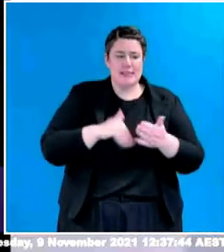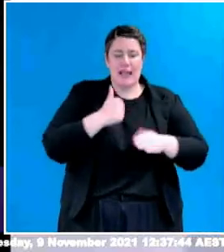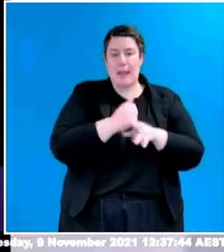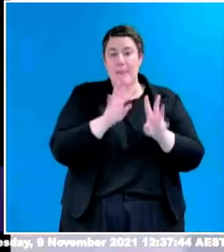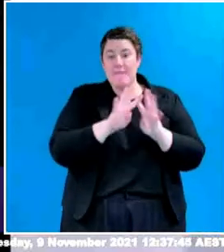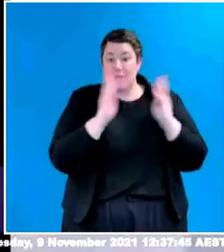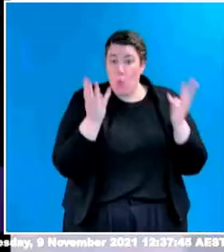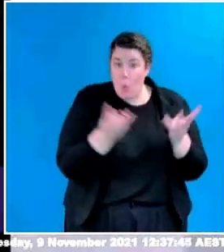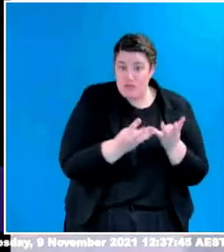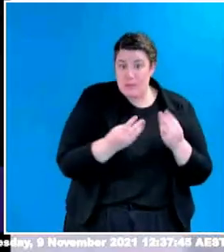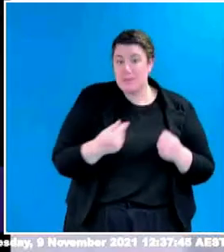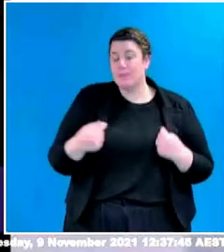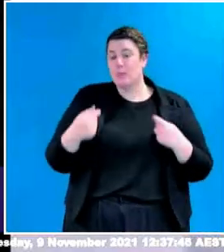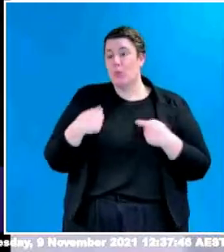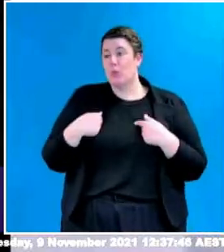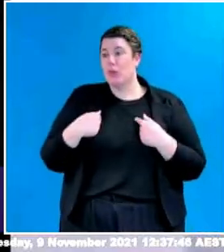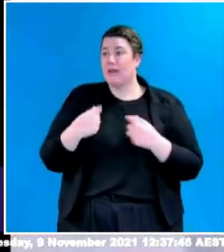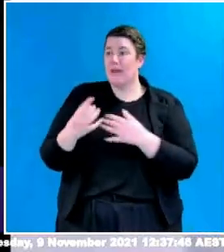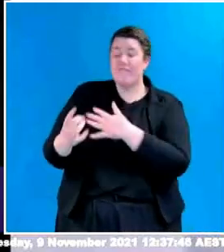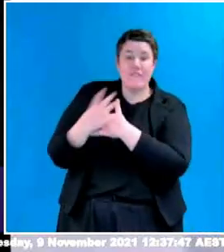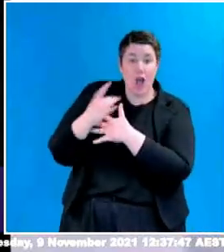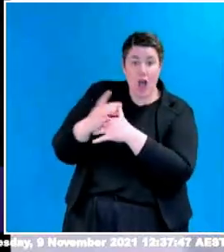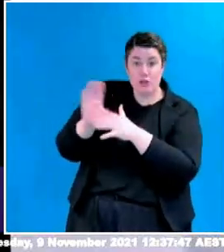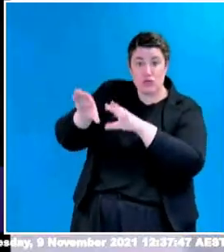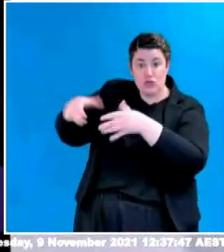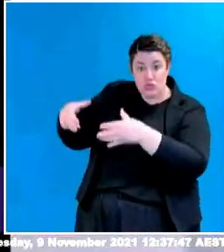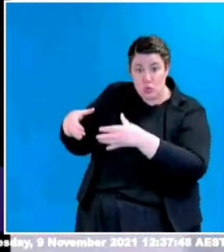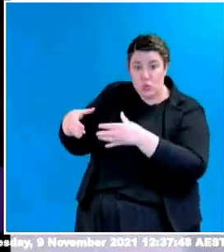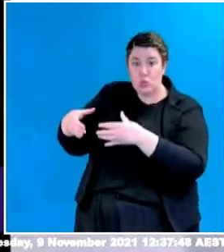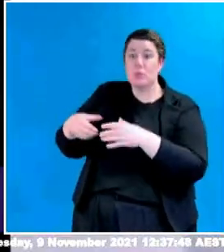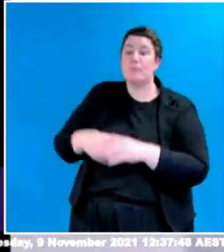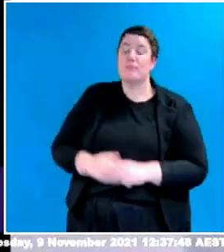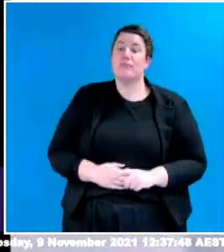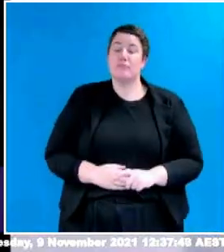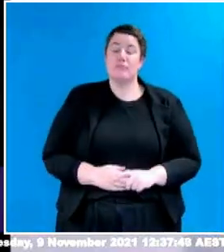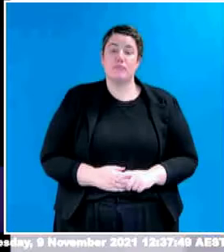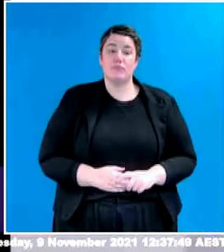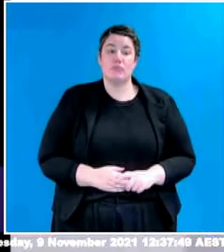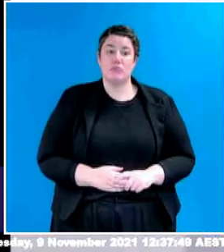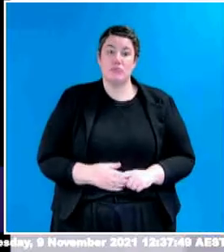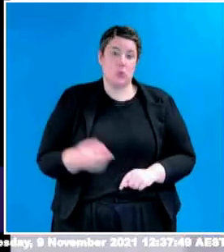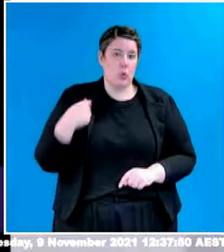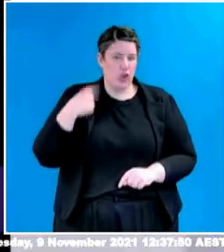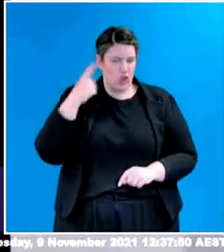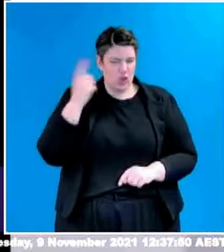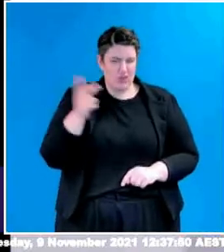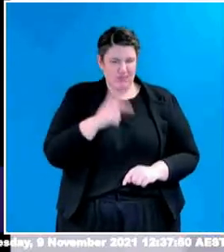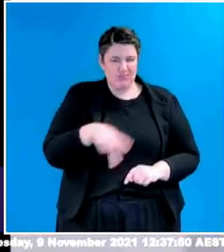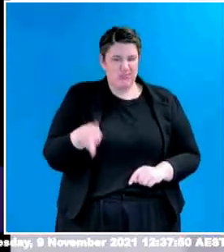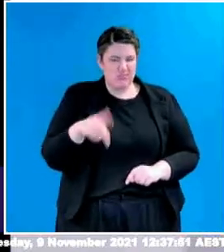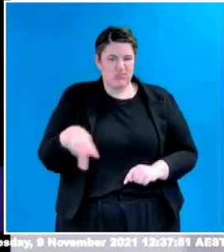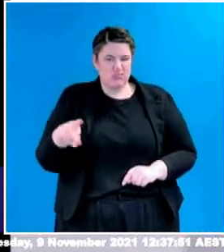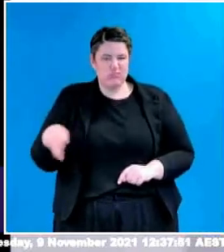and we have advisory bodies. The Royal Commission has heard, for example, an advisory group to the